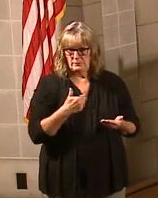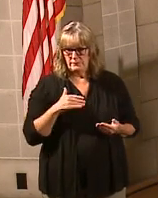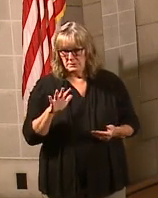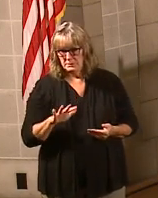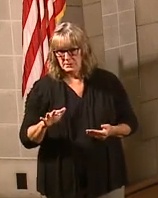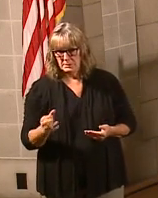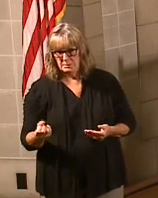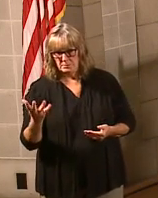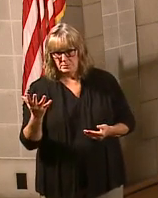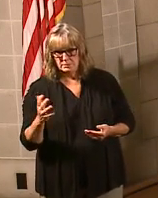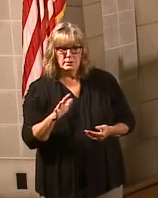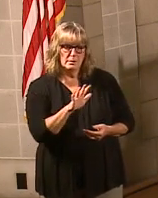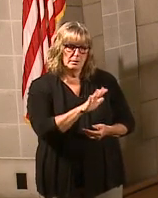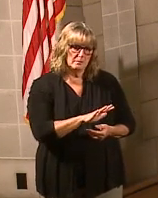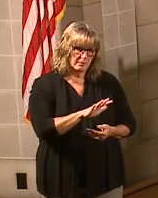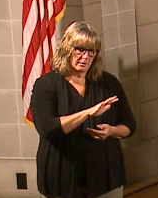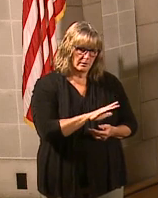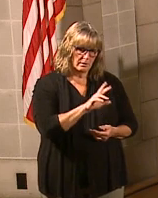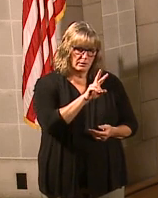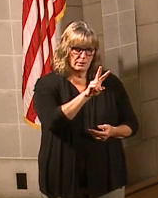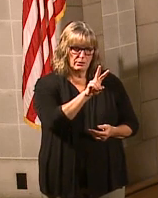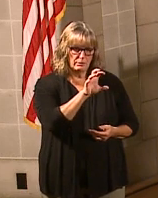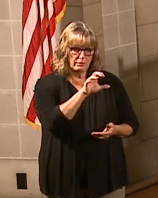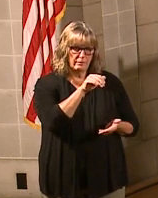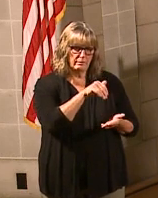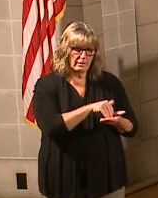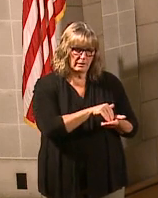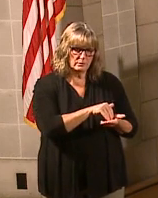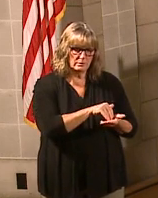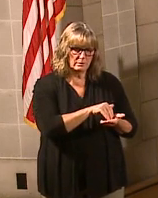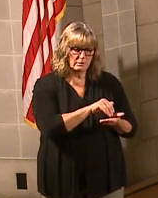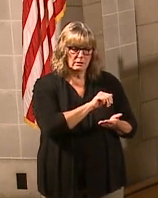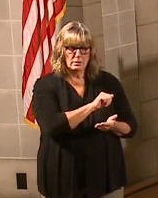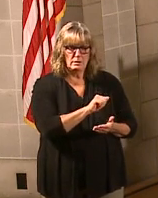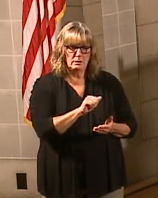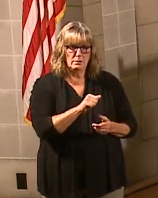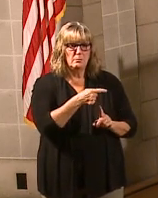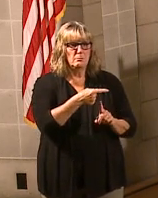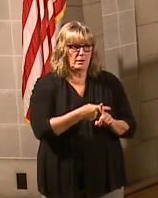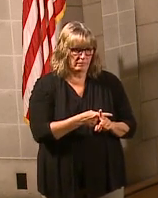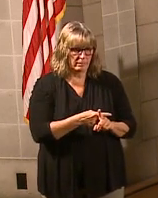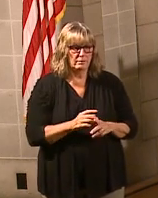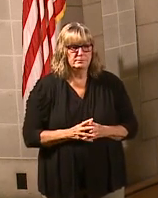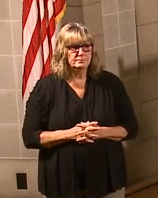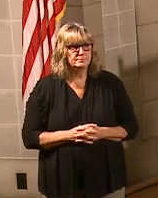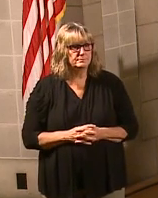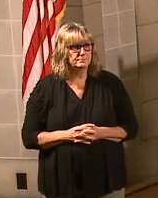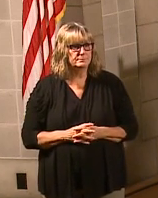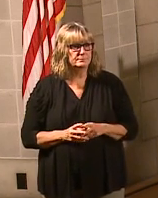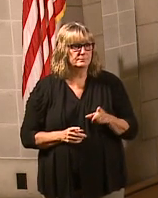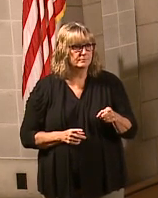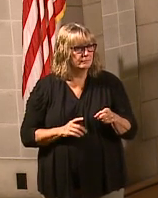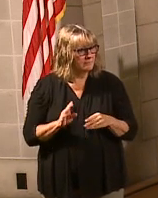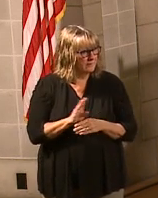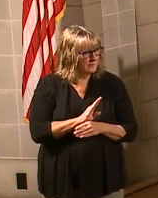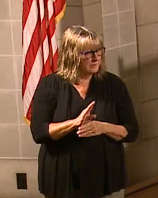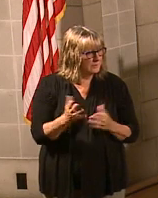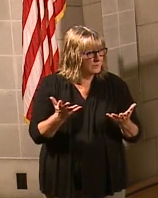CAN YOU -- [ SPEAKER OFF MIC ] IT WAS AN ADDENDUM ONTO THEIR CURRENT CONTRACT AND DO YOU HAVE